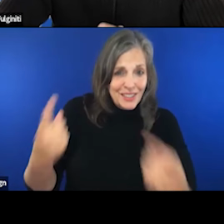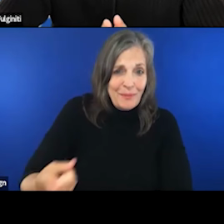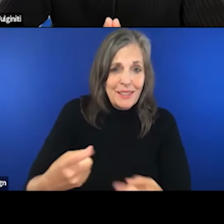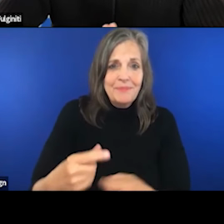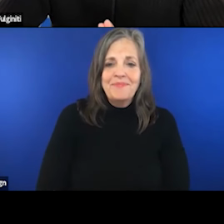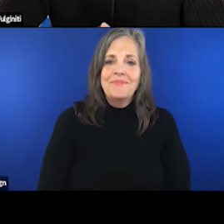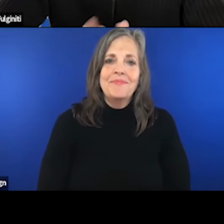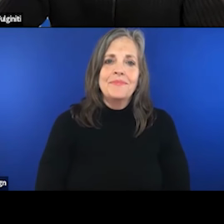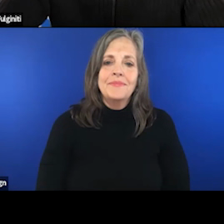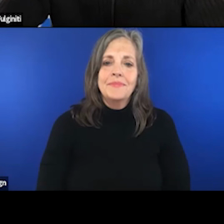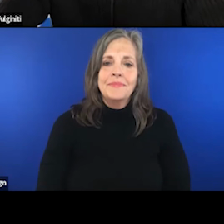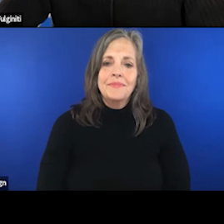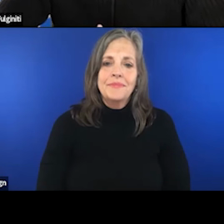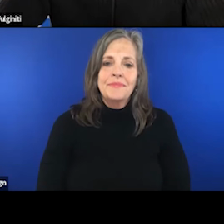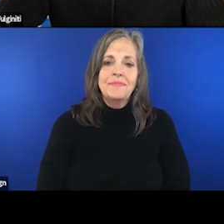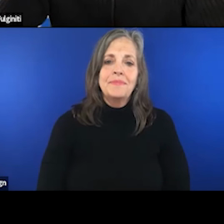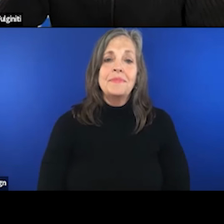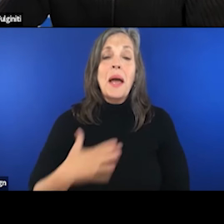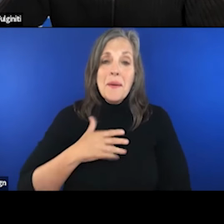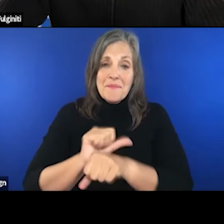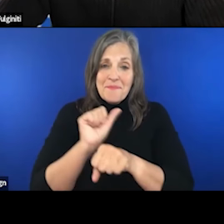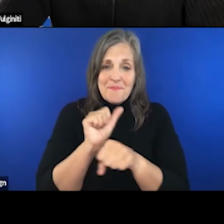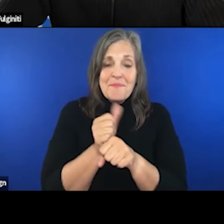university of north Texas where I majored in music and minored in graphic design